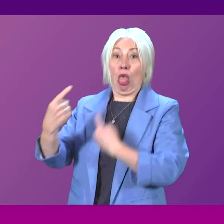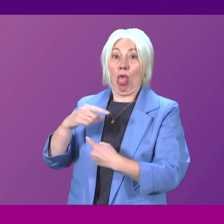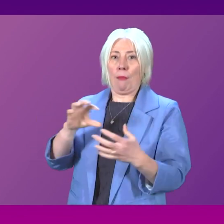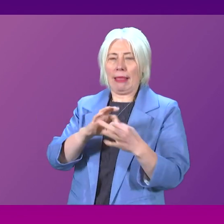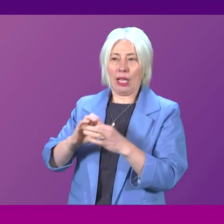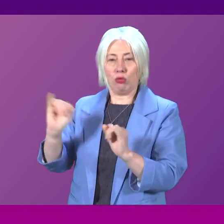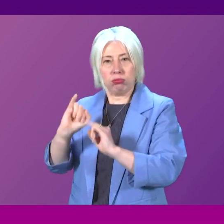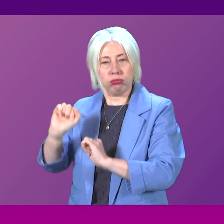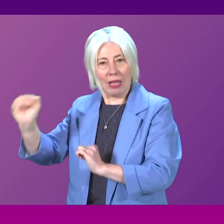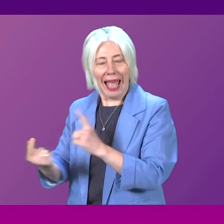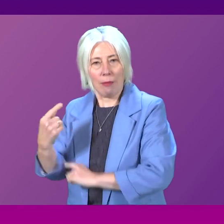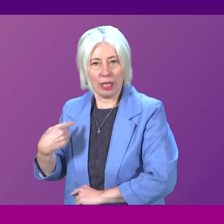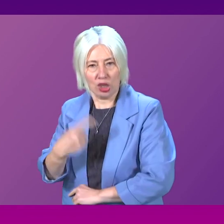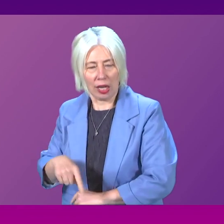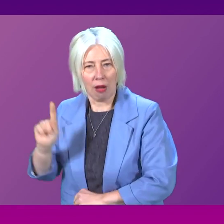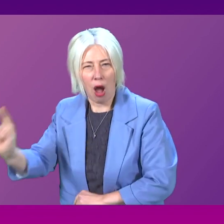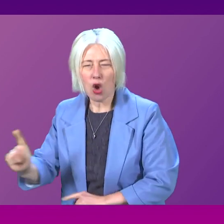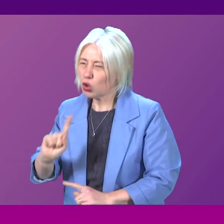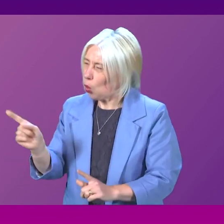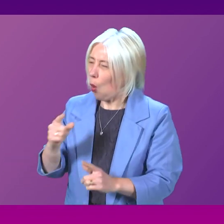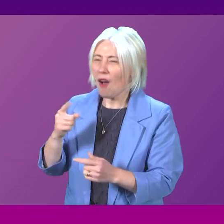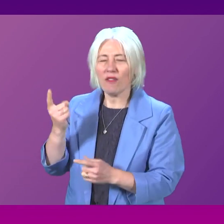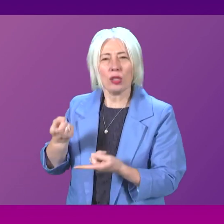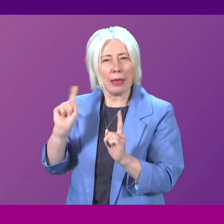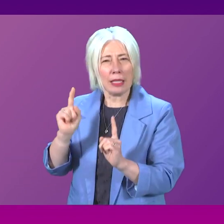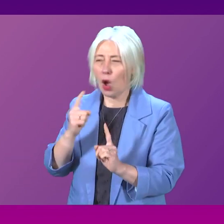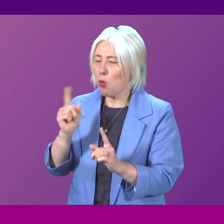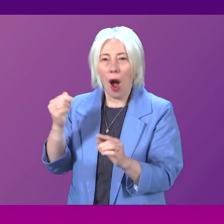Will the First Minister confirm what action is being taken about that apparent Chinese